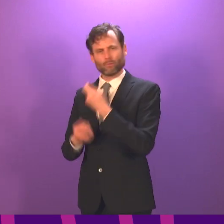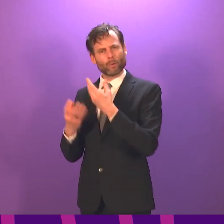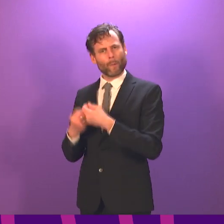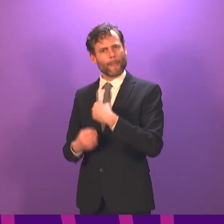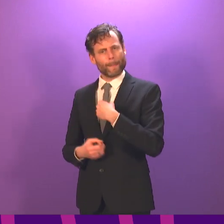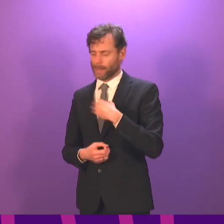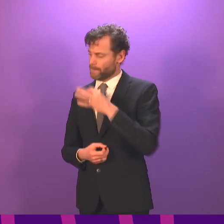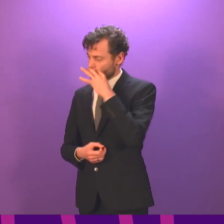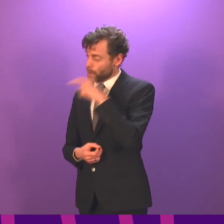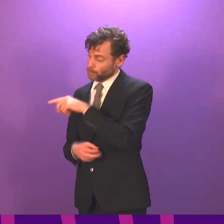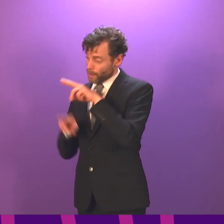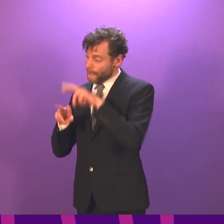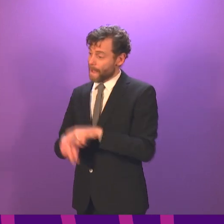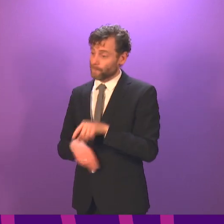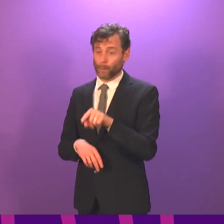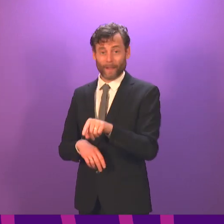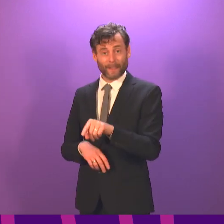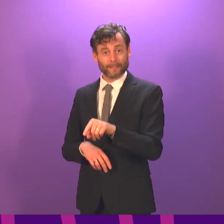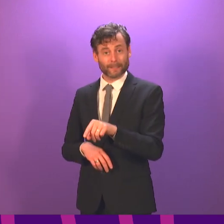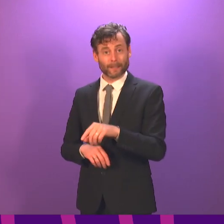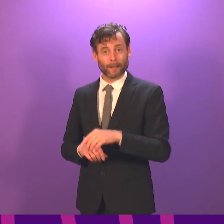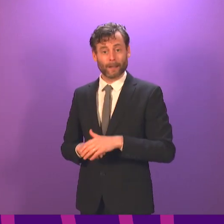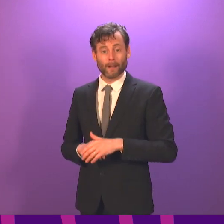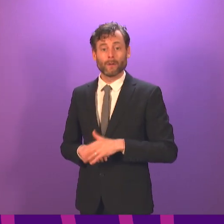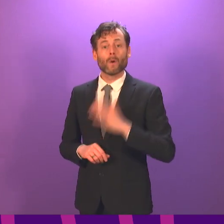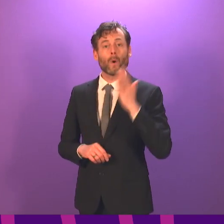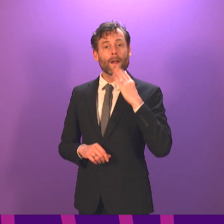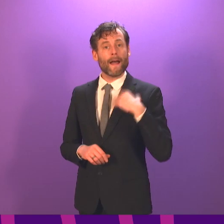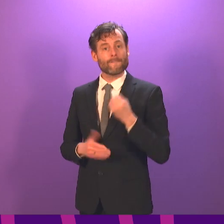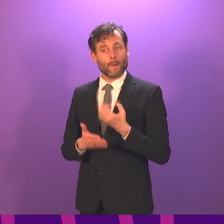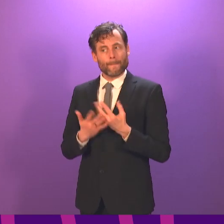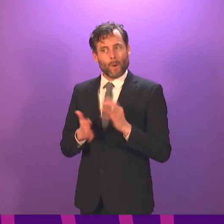it to be considered. Once it has been and I can offer more detail, I am happy to come